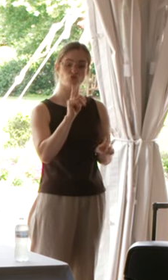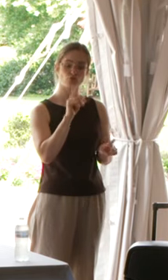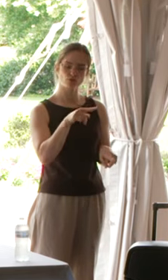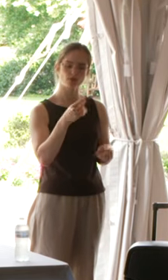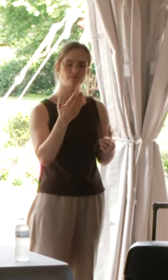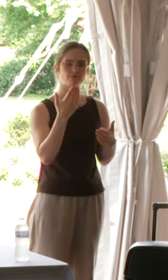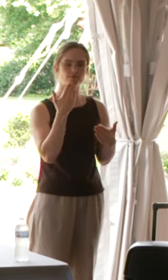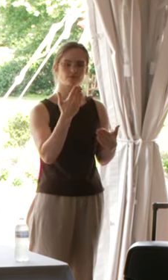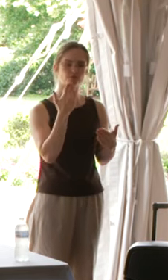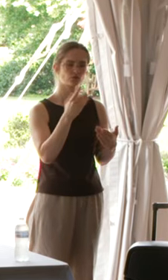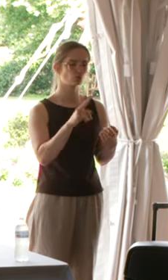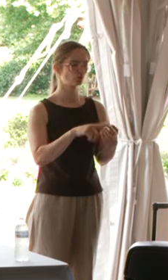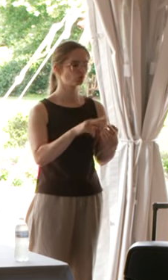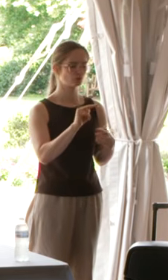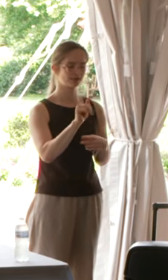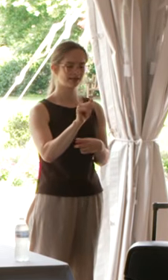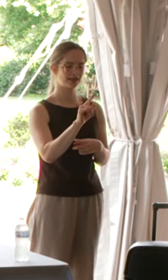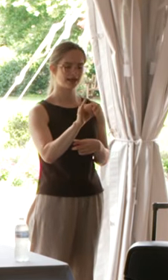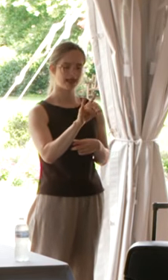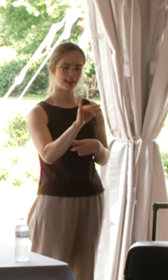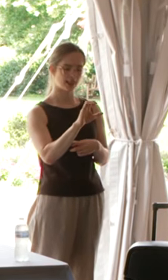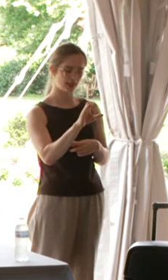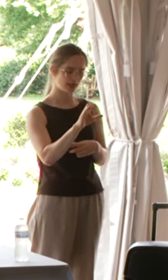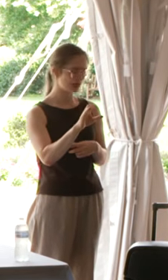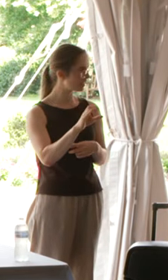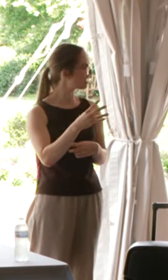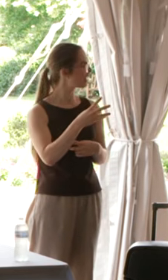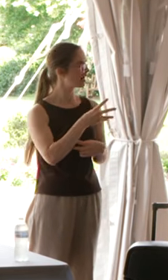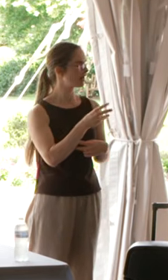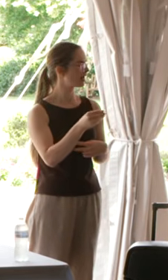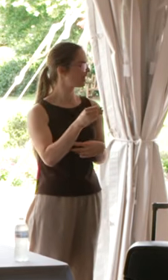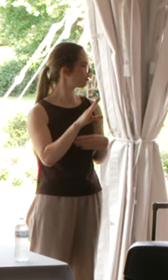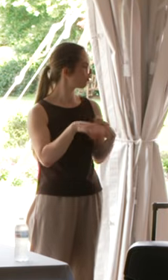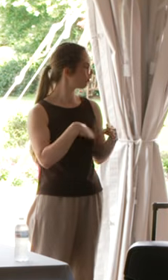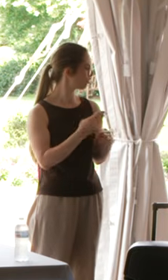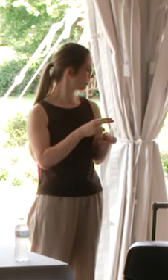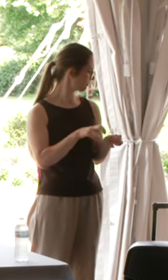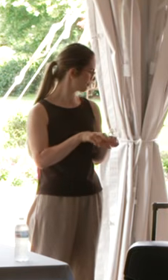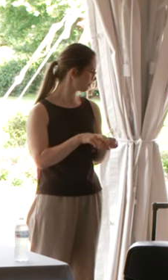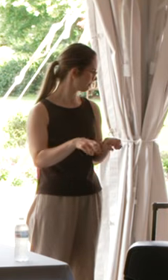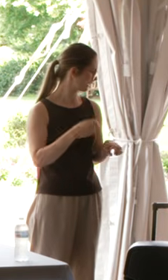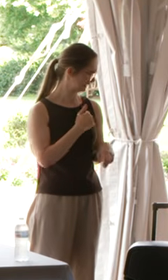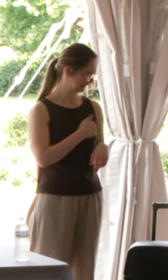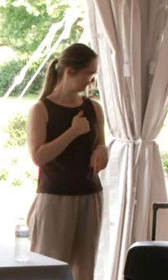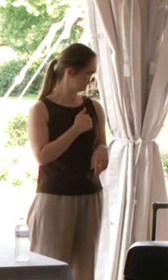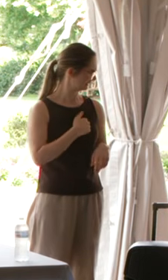moderator, Natalie, and all of our panelists. I'm going off on you, I'm so sorry. I had a